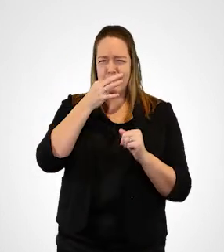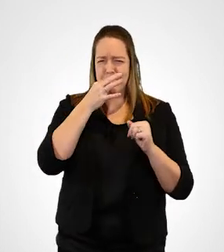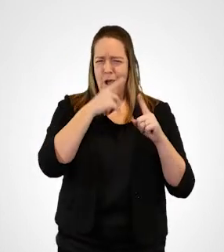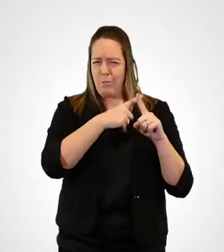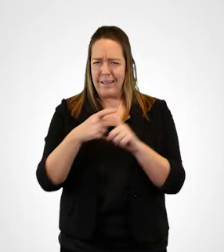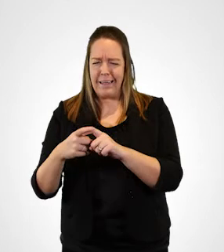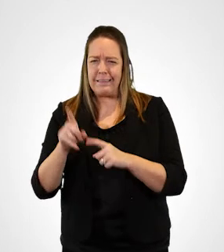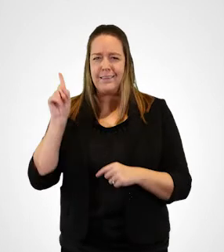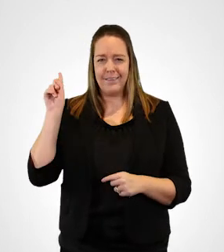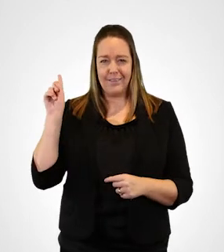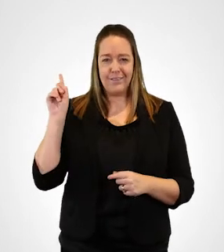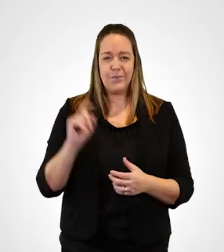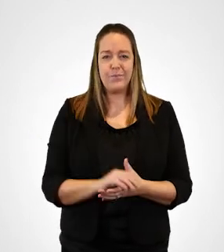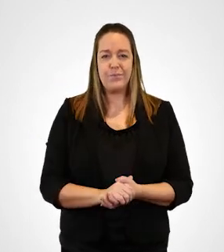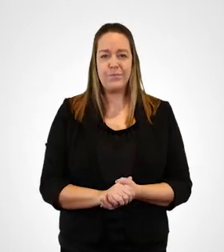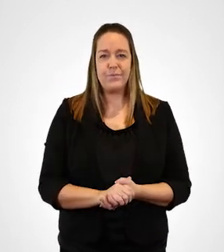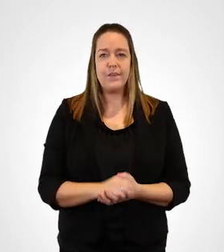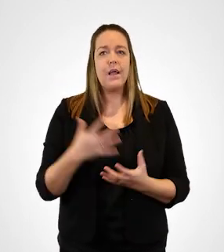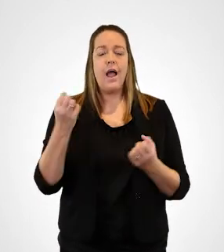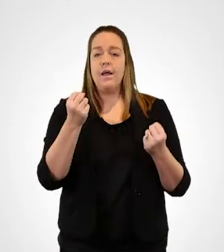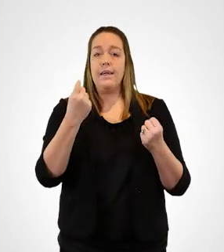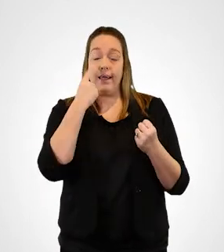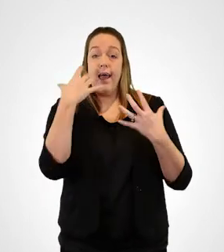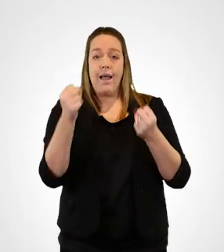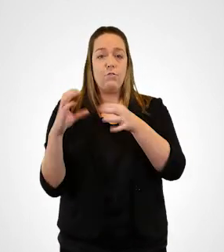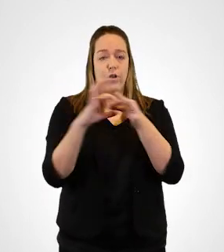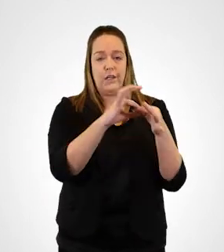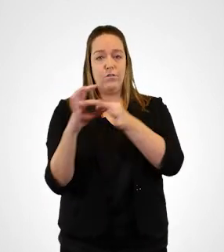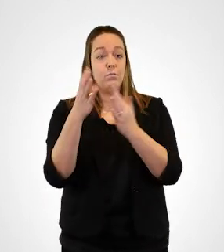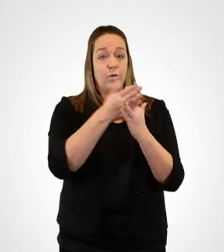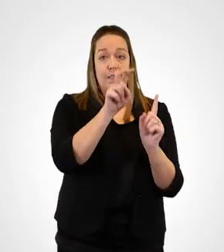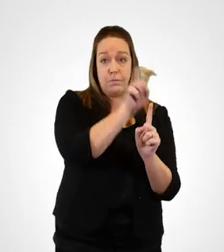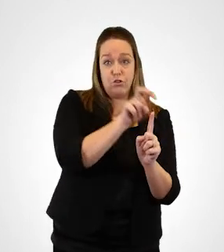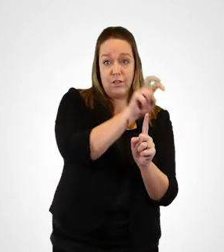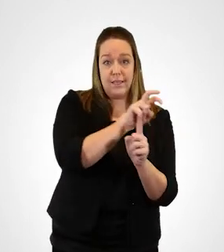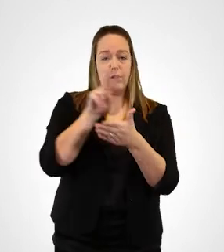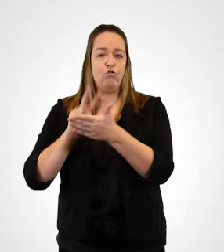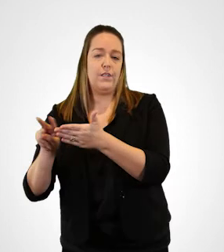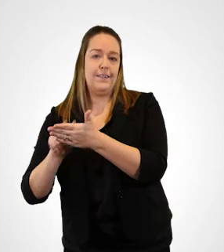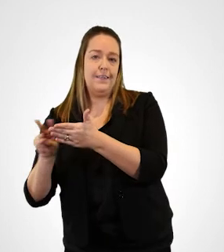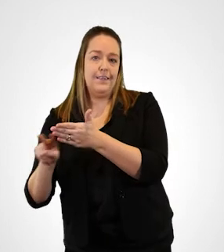is that actually we check that we've got a relationship between speechreading and reading